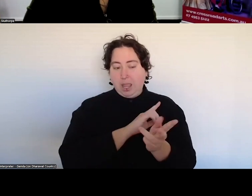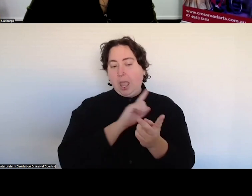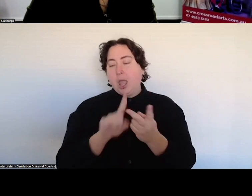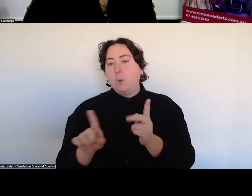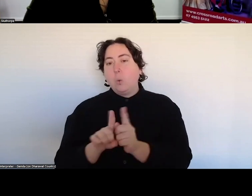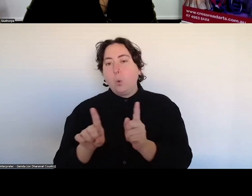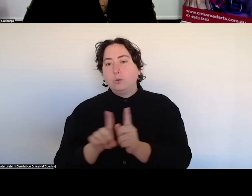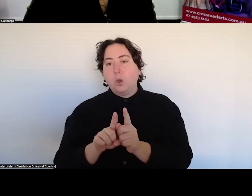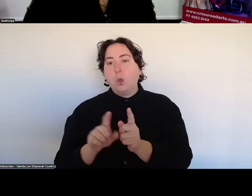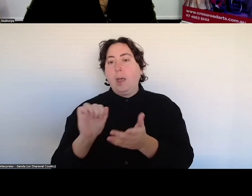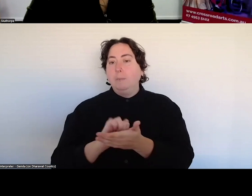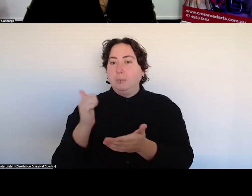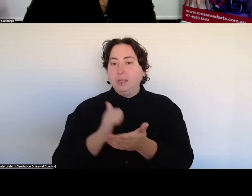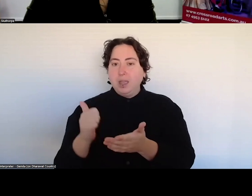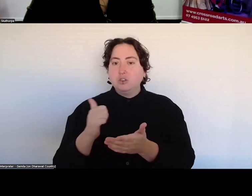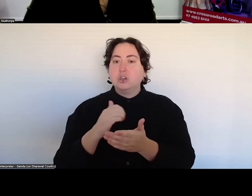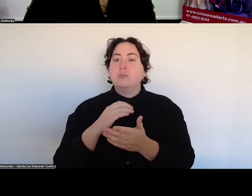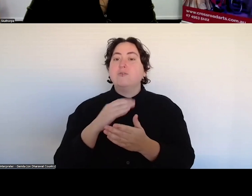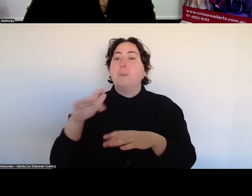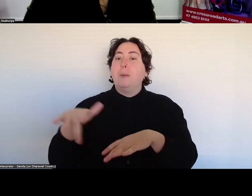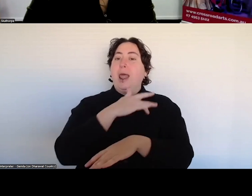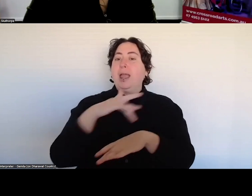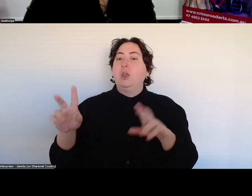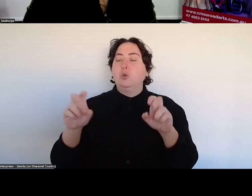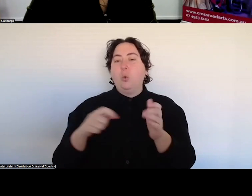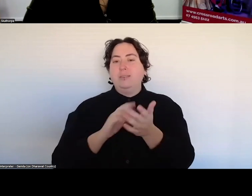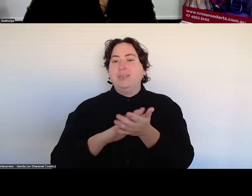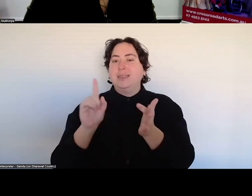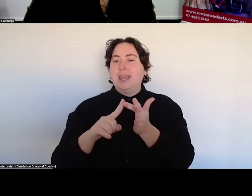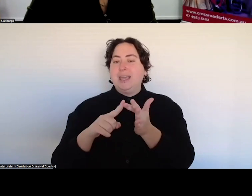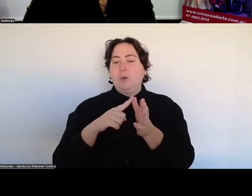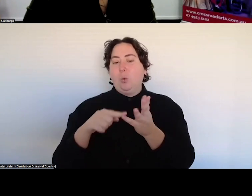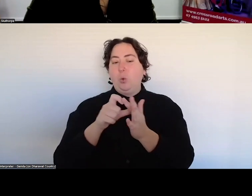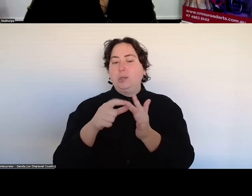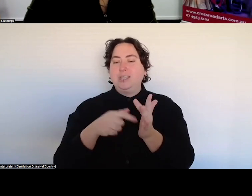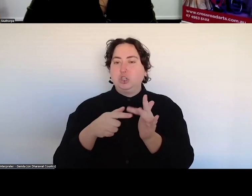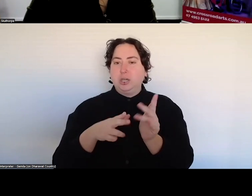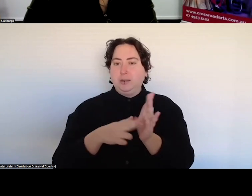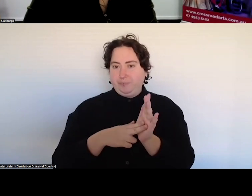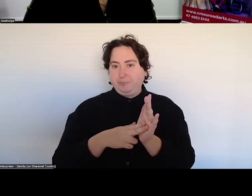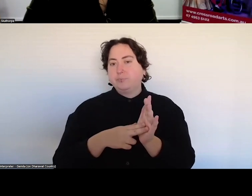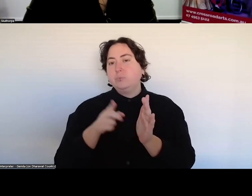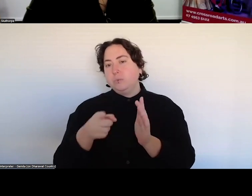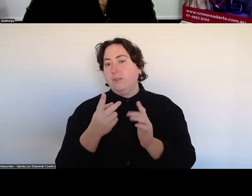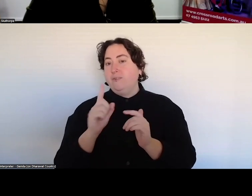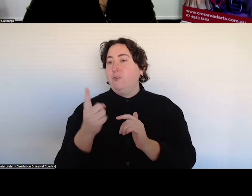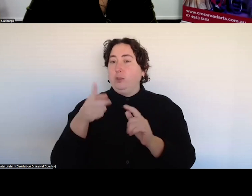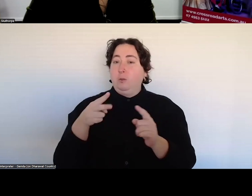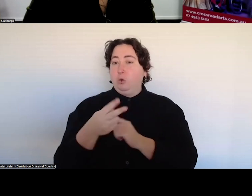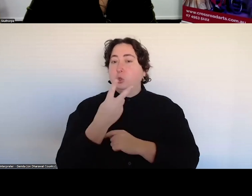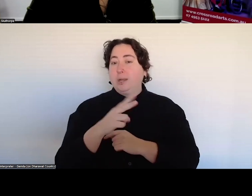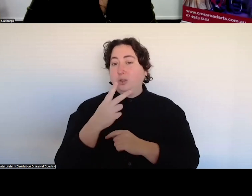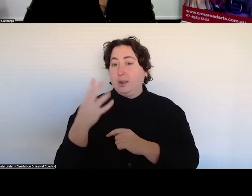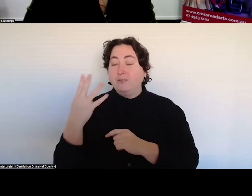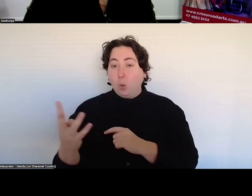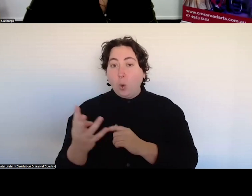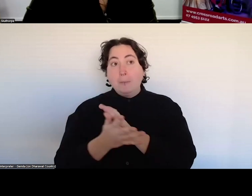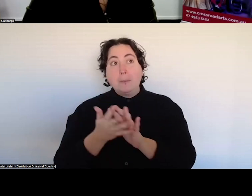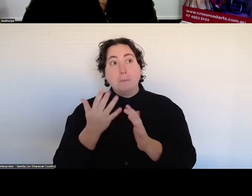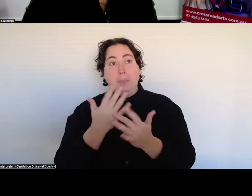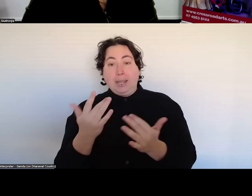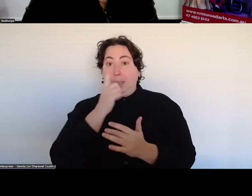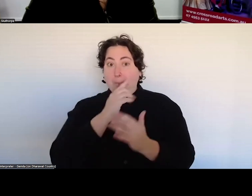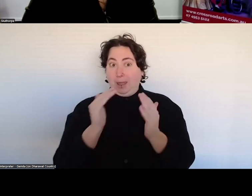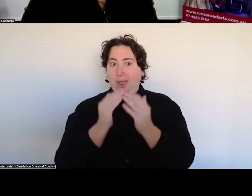a publication of a play called The Audition, a lot of our guests had seen the show. We put in an